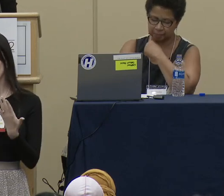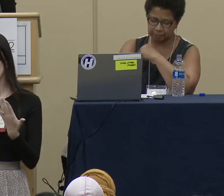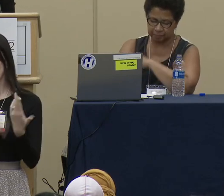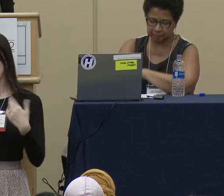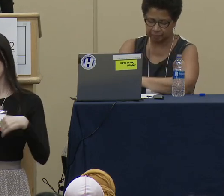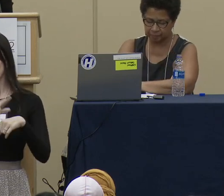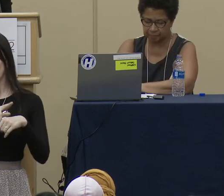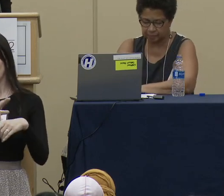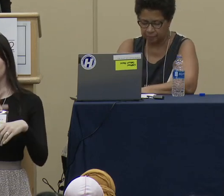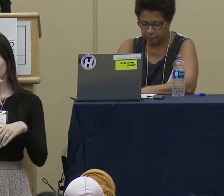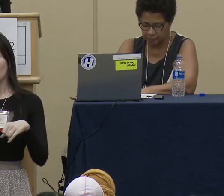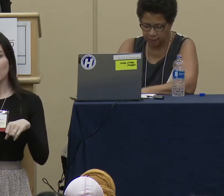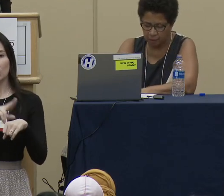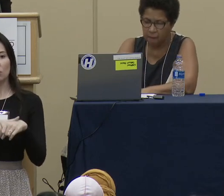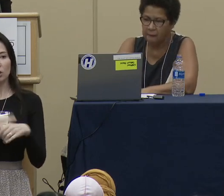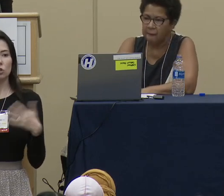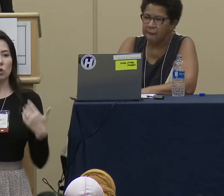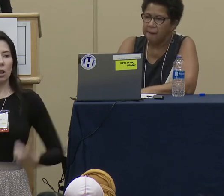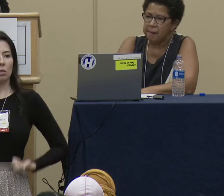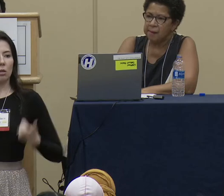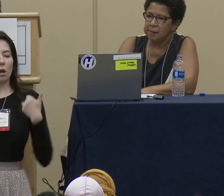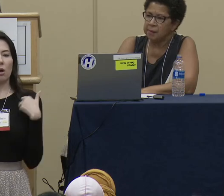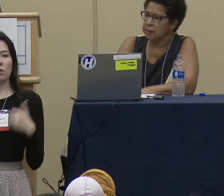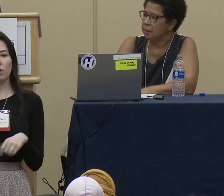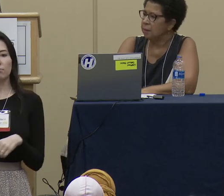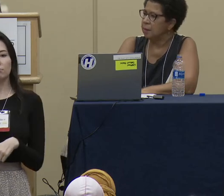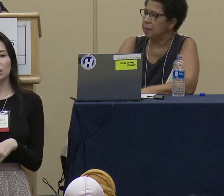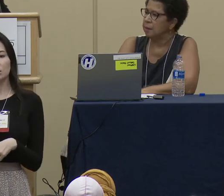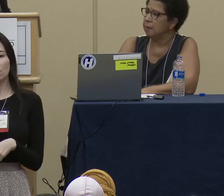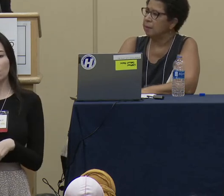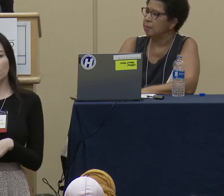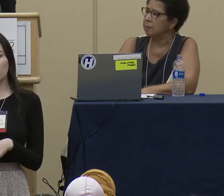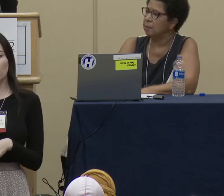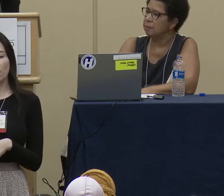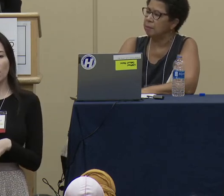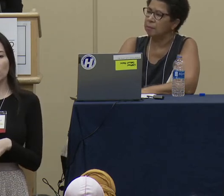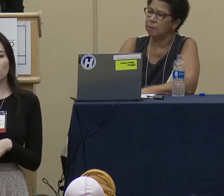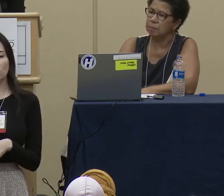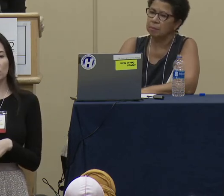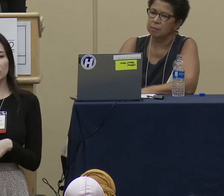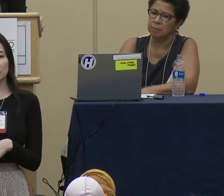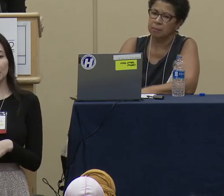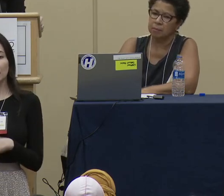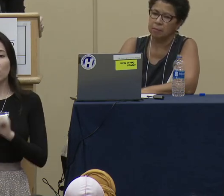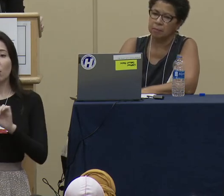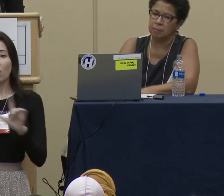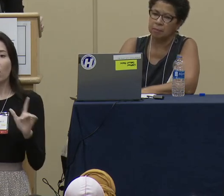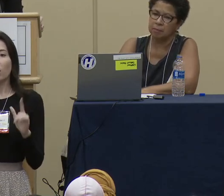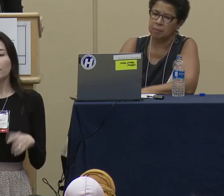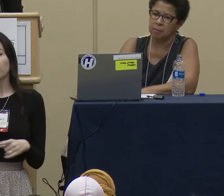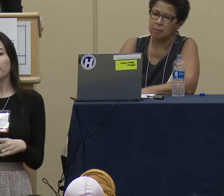book , and unconventional life of Mrs. Paul Ropeson, and